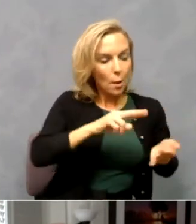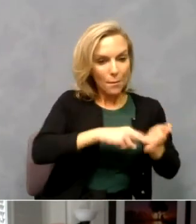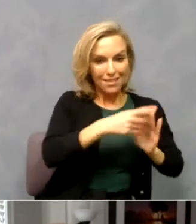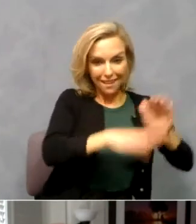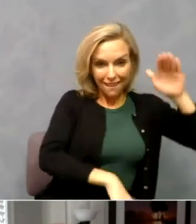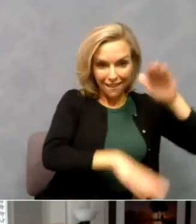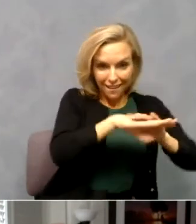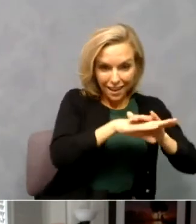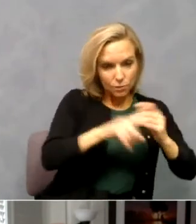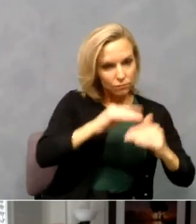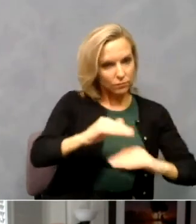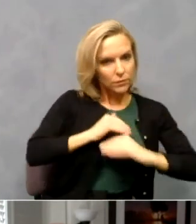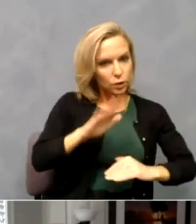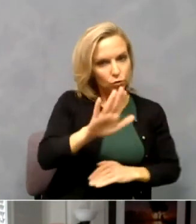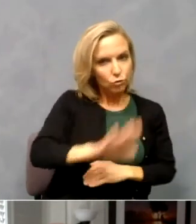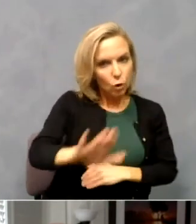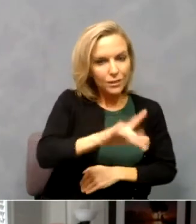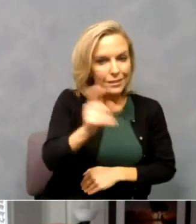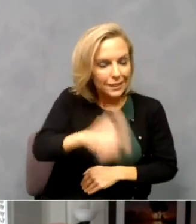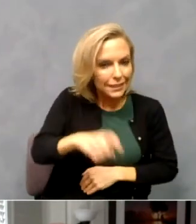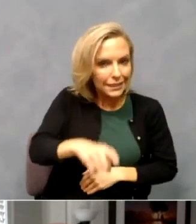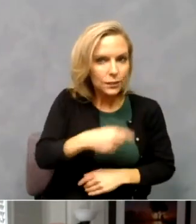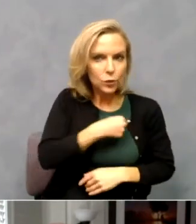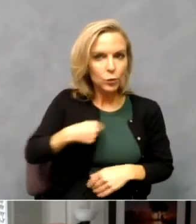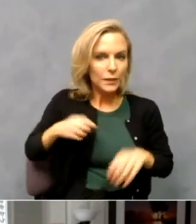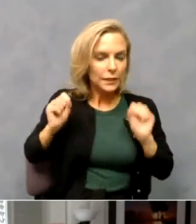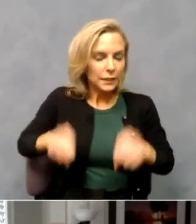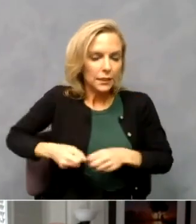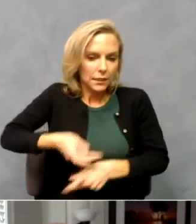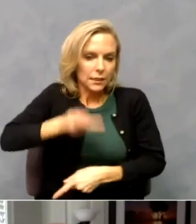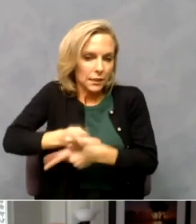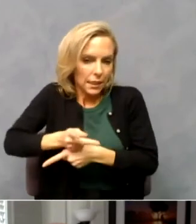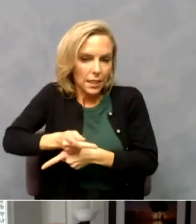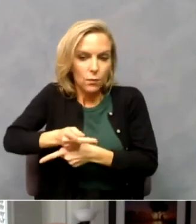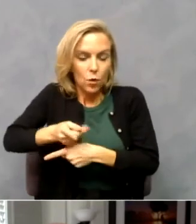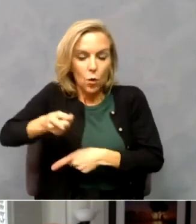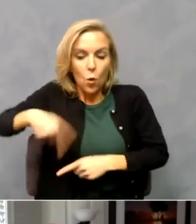into the extent we can keep people with cove it who are seriously ill from